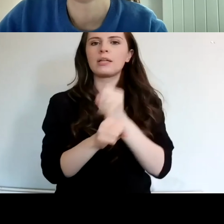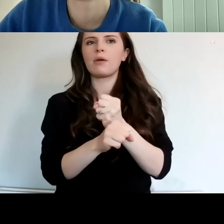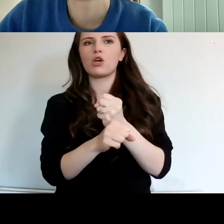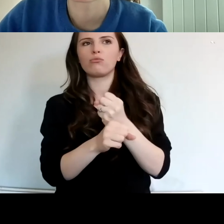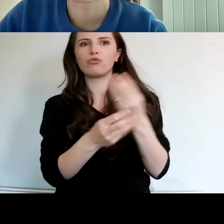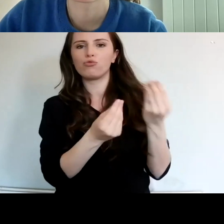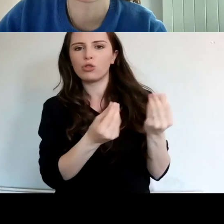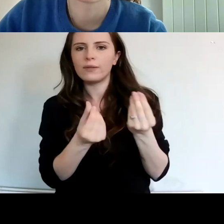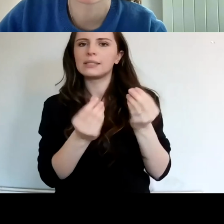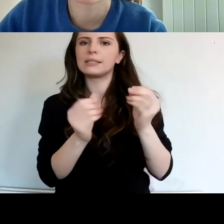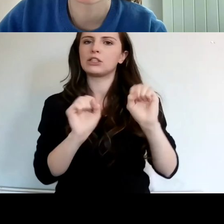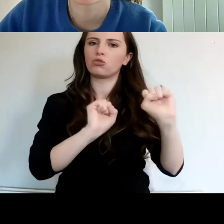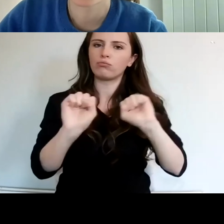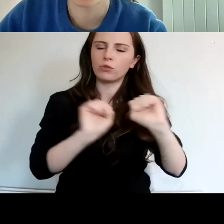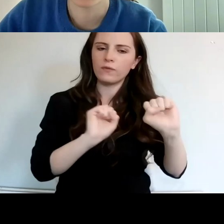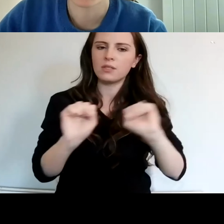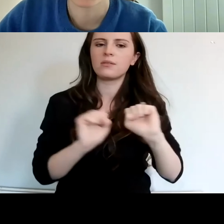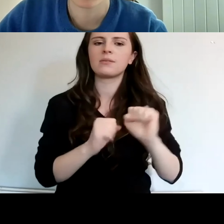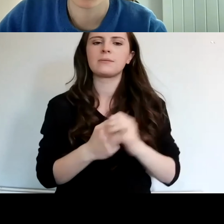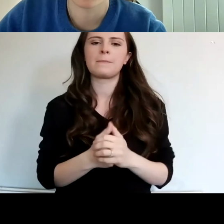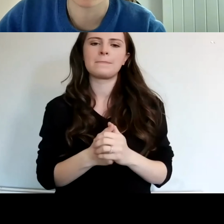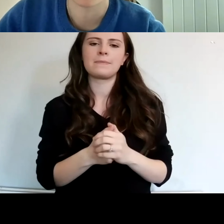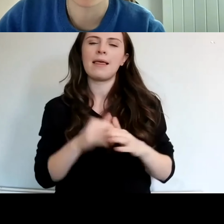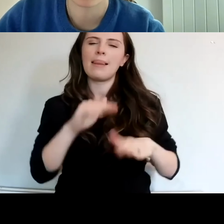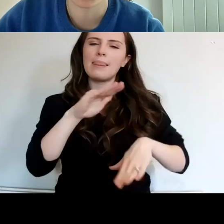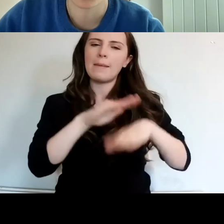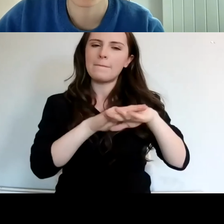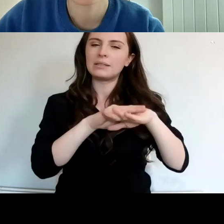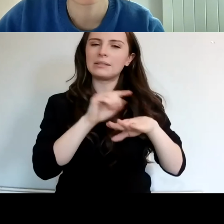Here the limits are a bit broader,